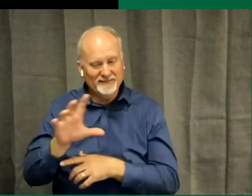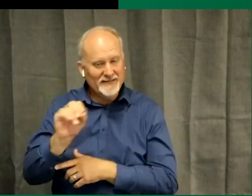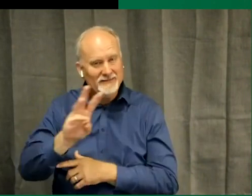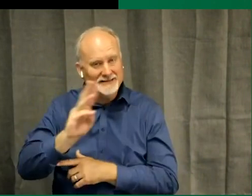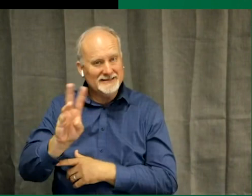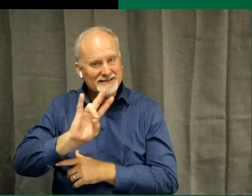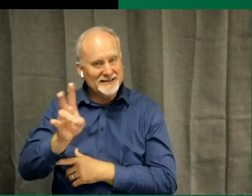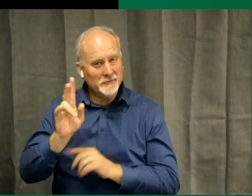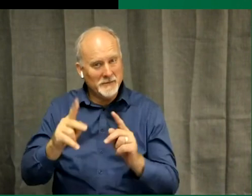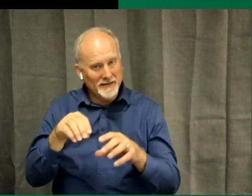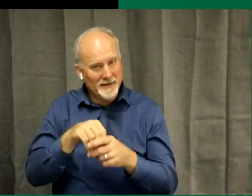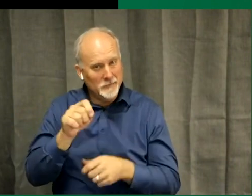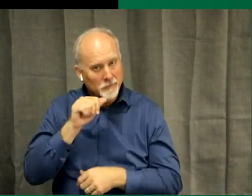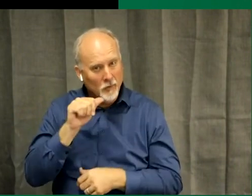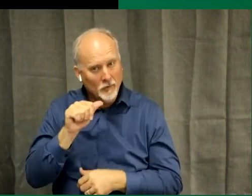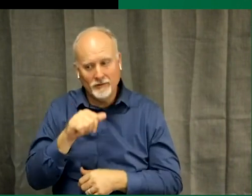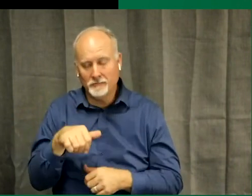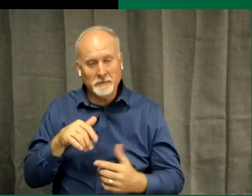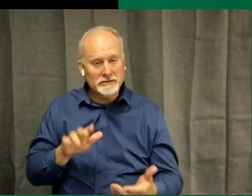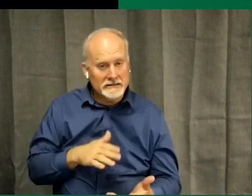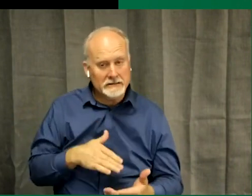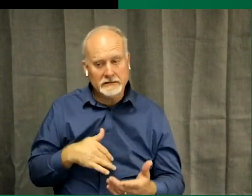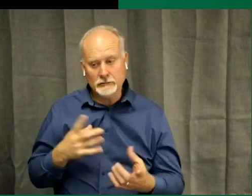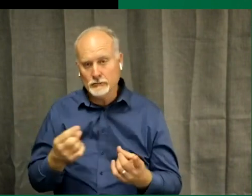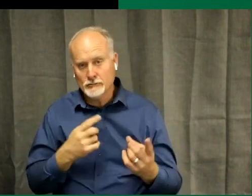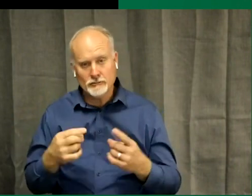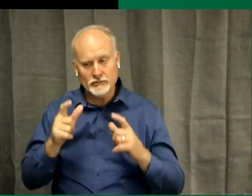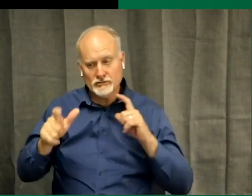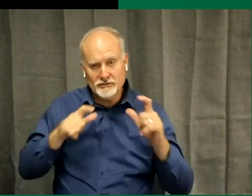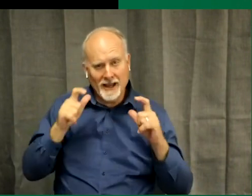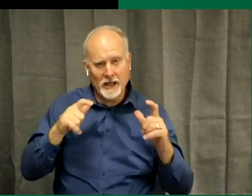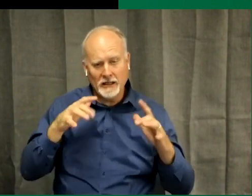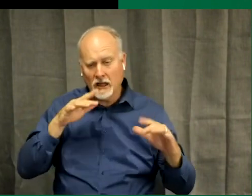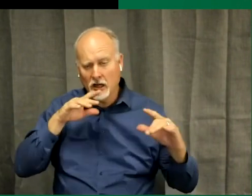in there they might be singing and um shouting to be heard over each other